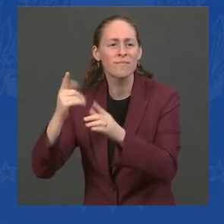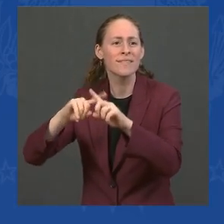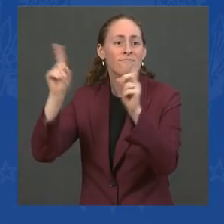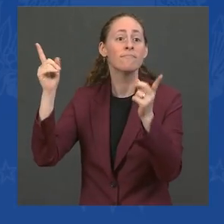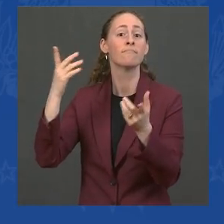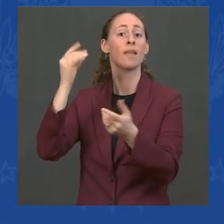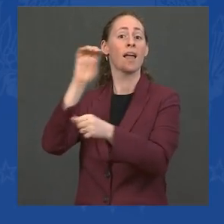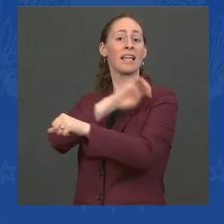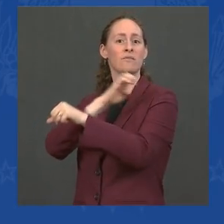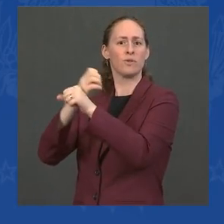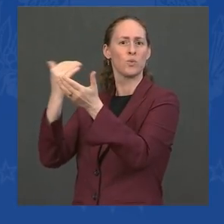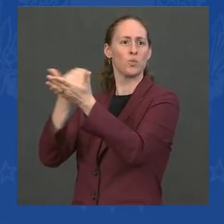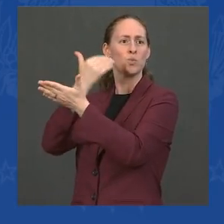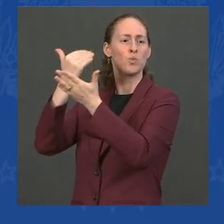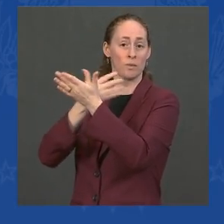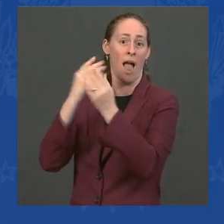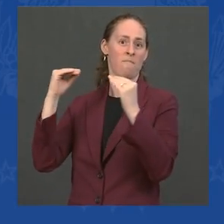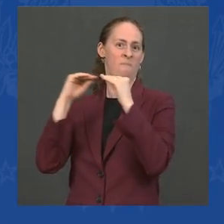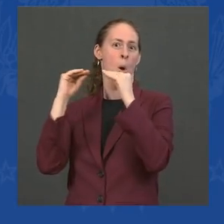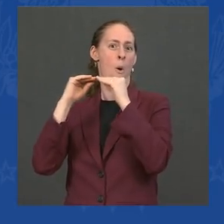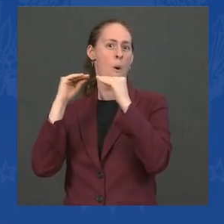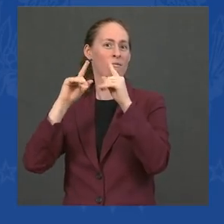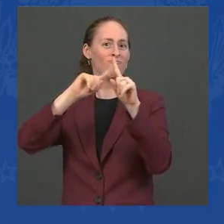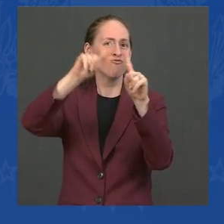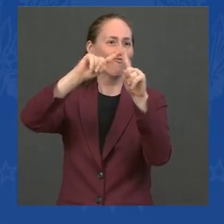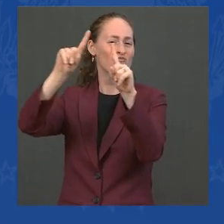We are proudly the most vaccinated state in the Midwest.